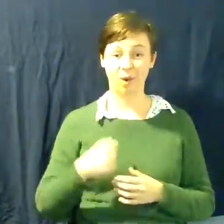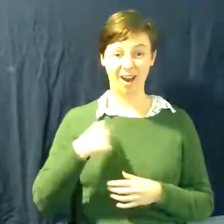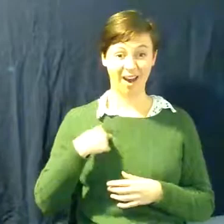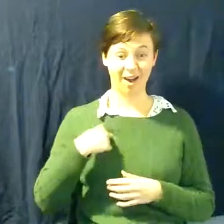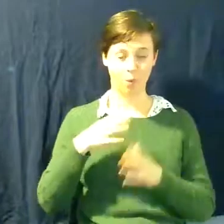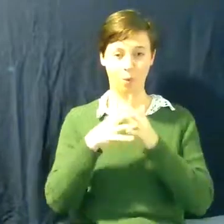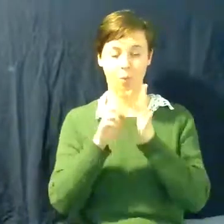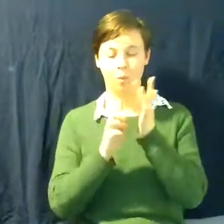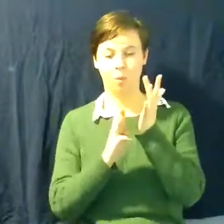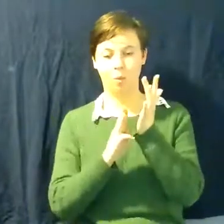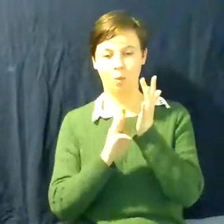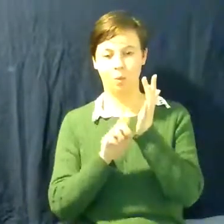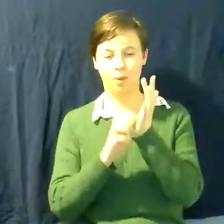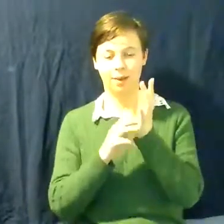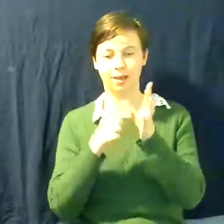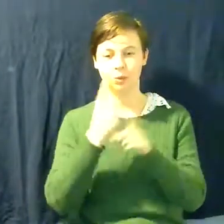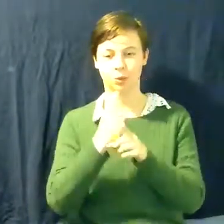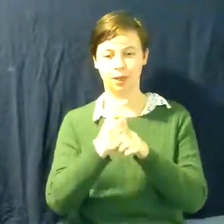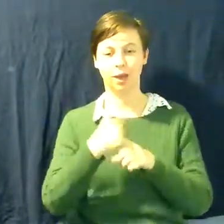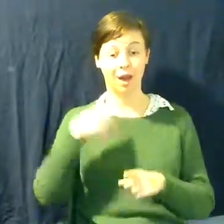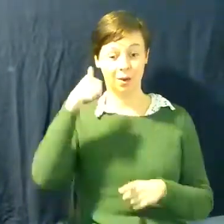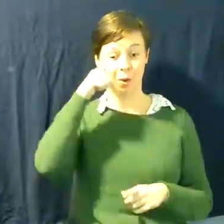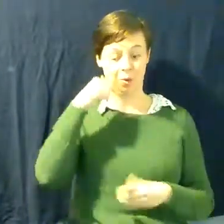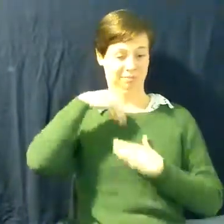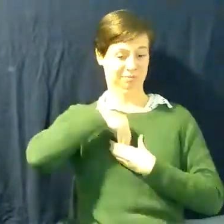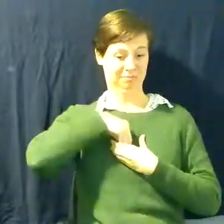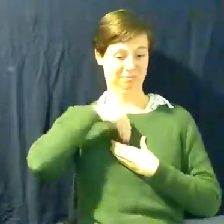That